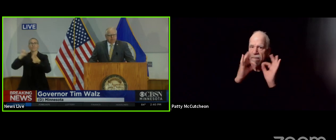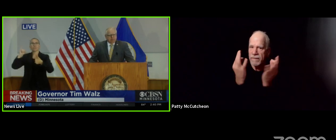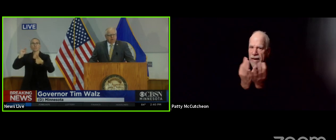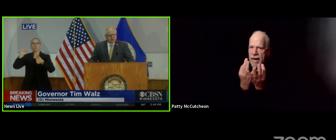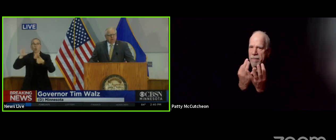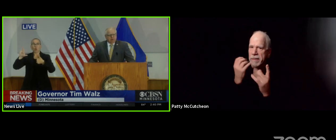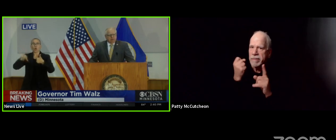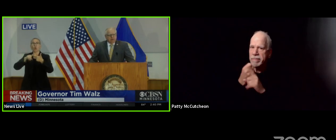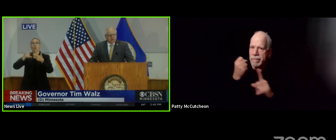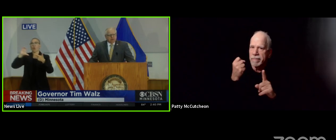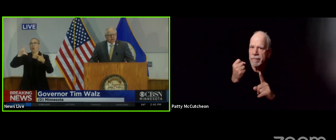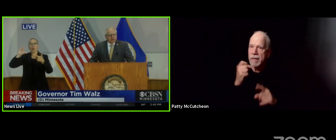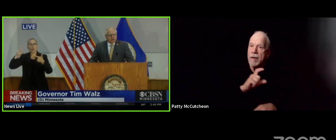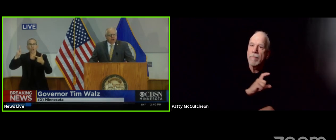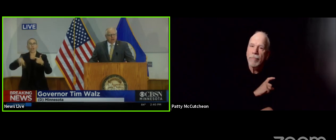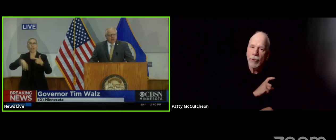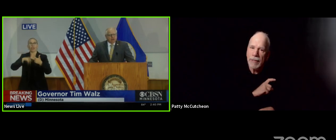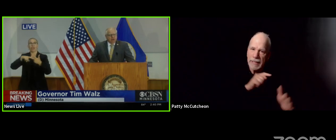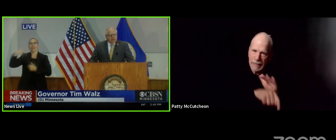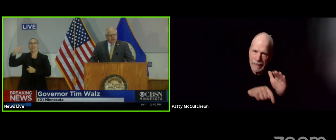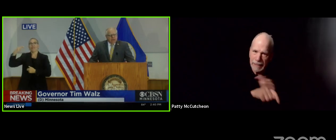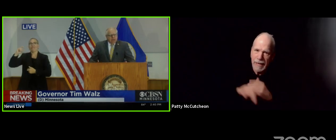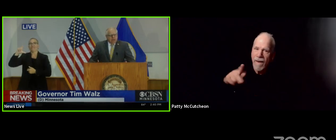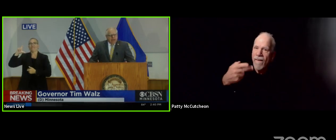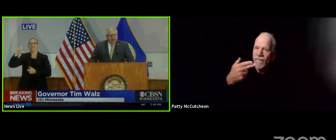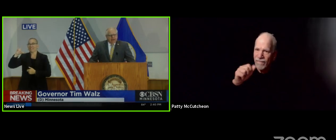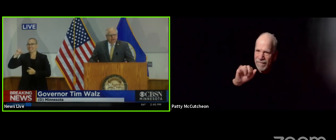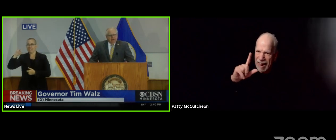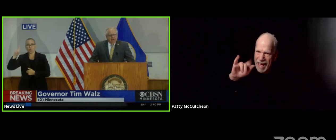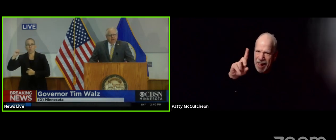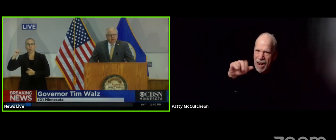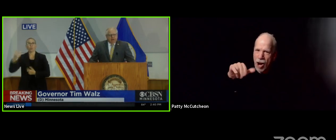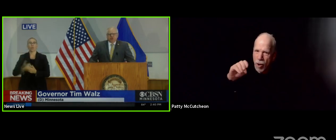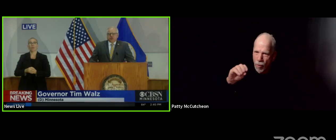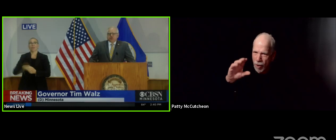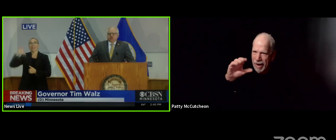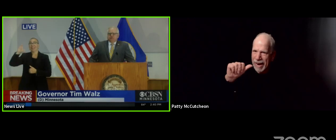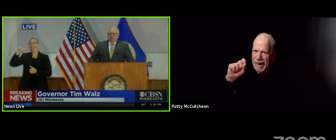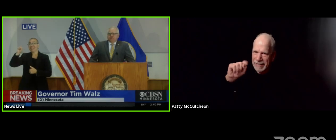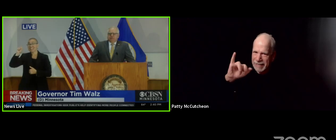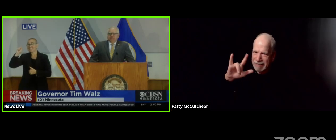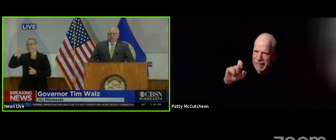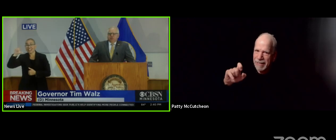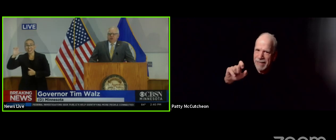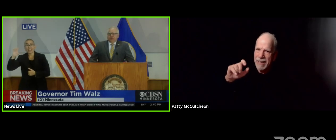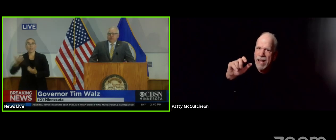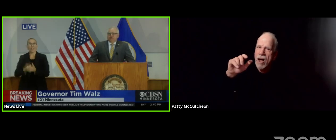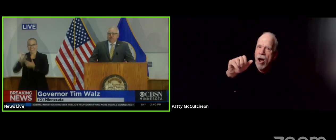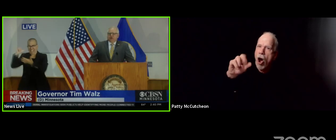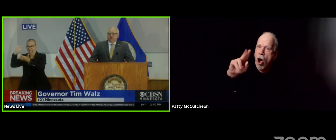PHILANDO CASTILE, OTHERS, AND THEY'RE JUST REALLY REALLY